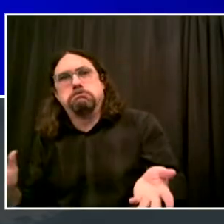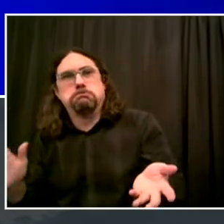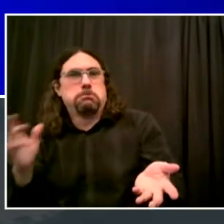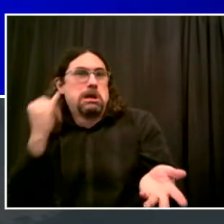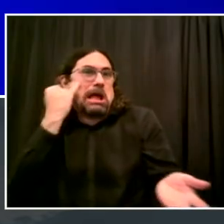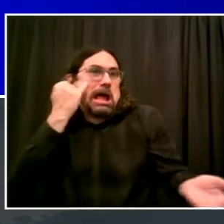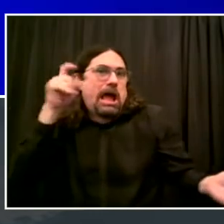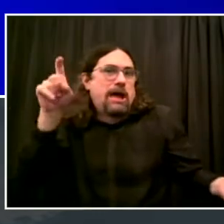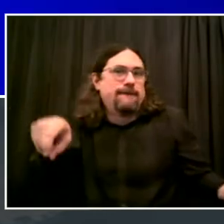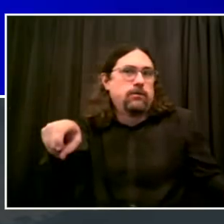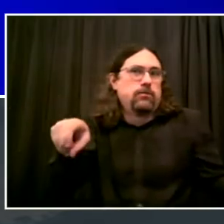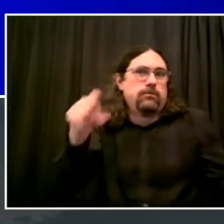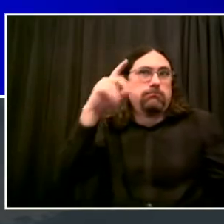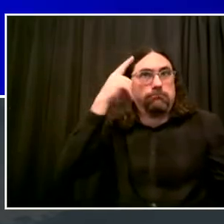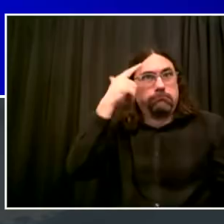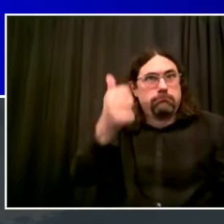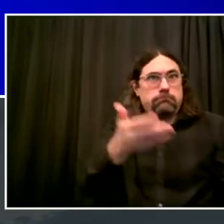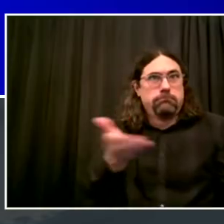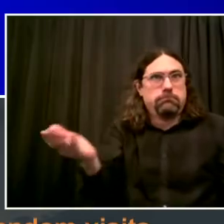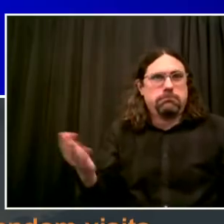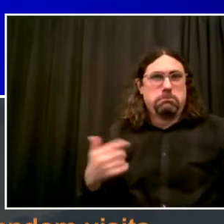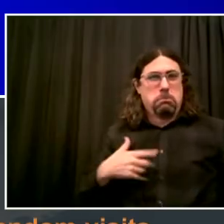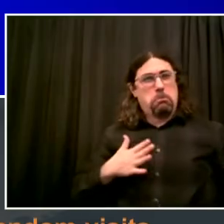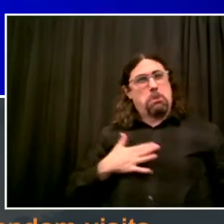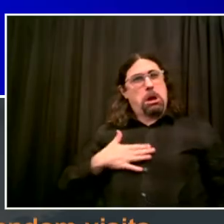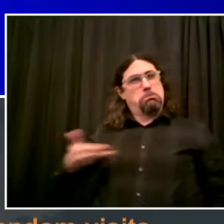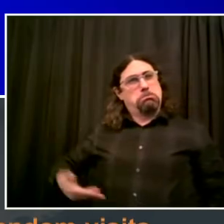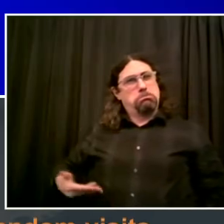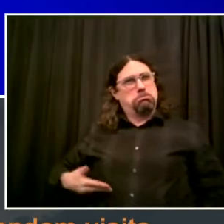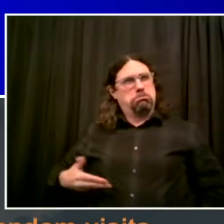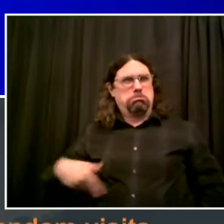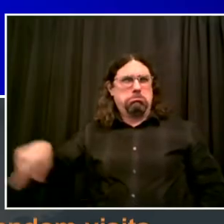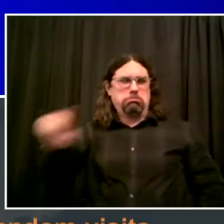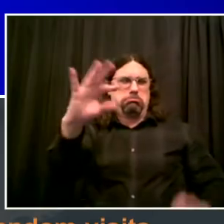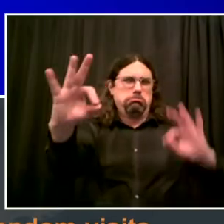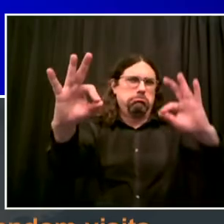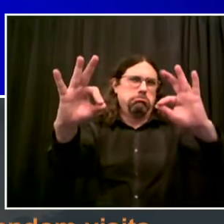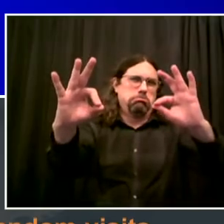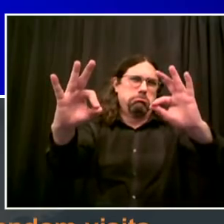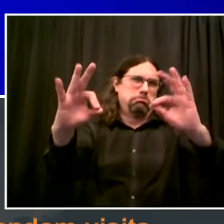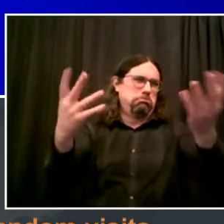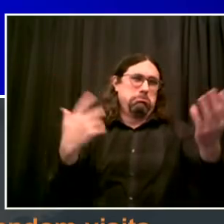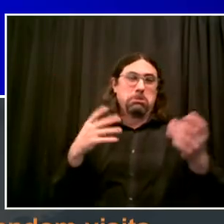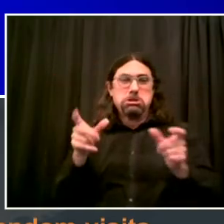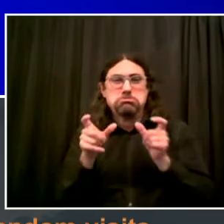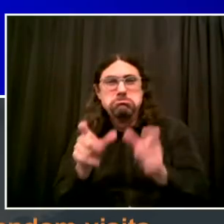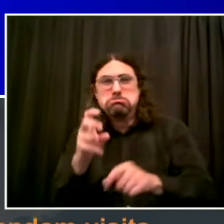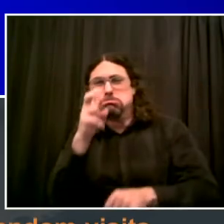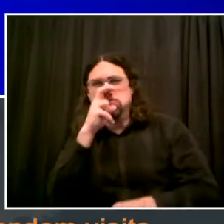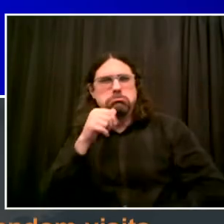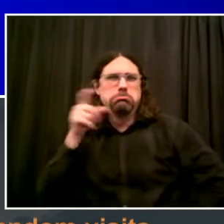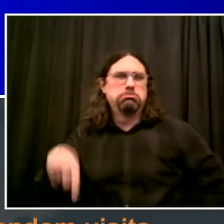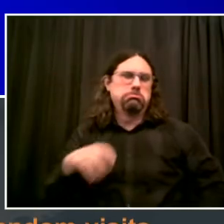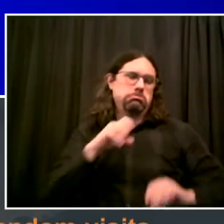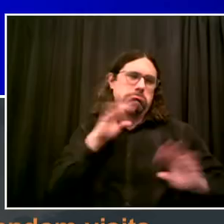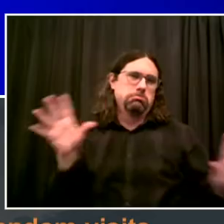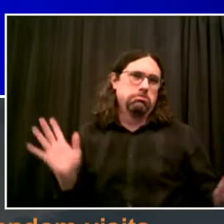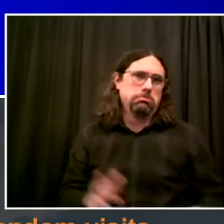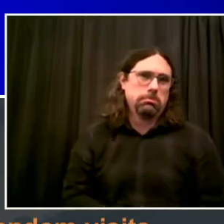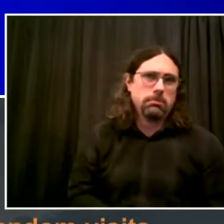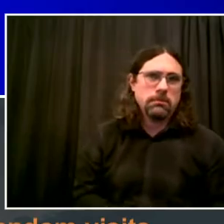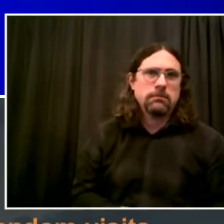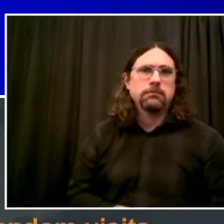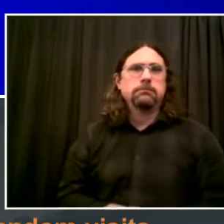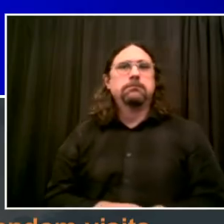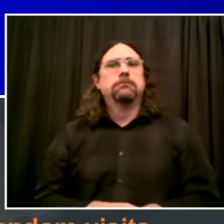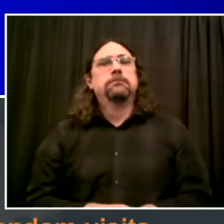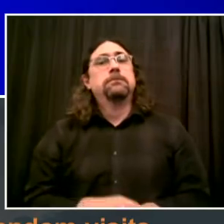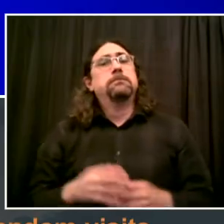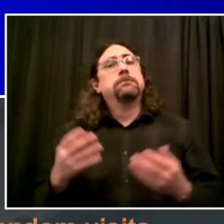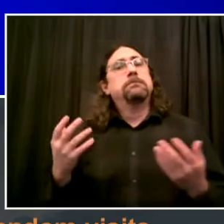MCOPA NYOR PERSON